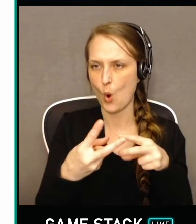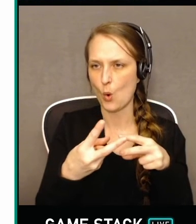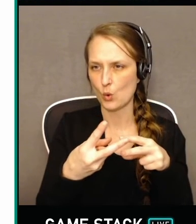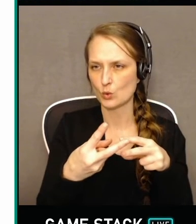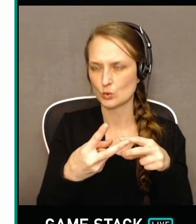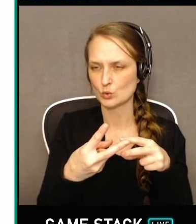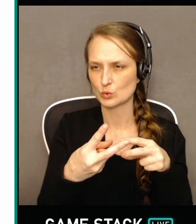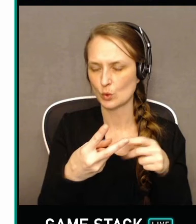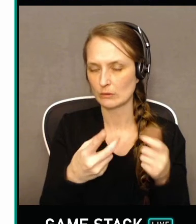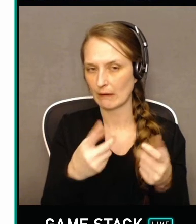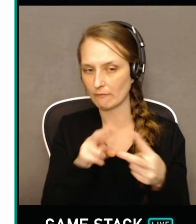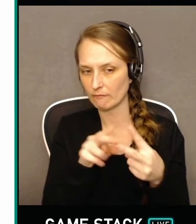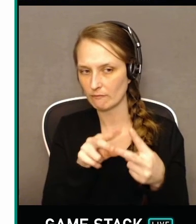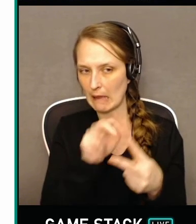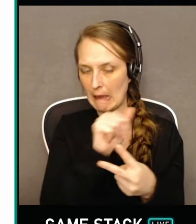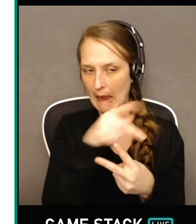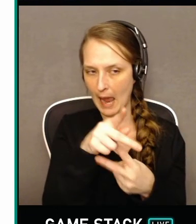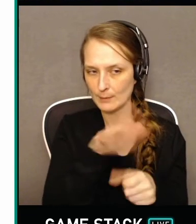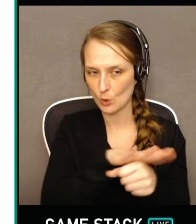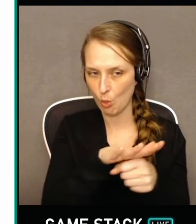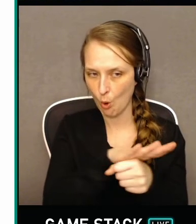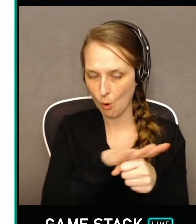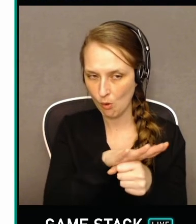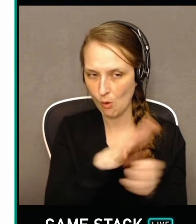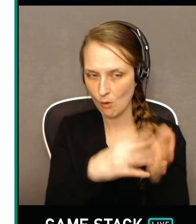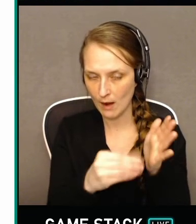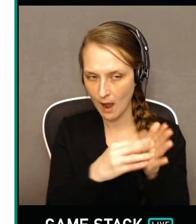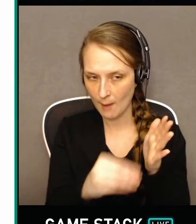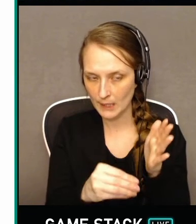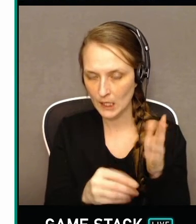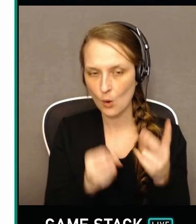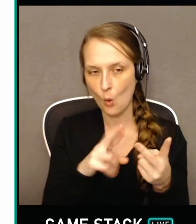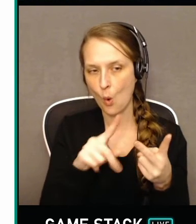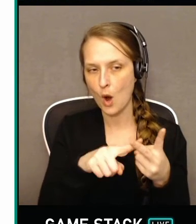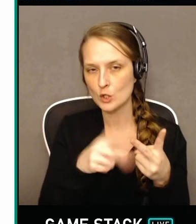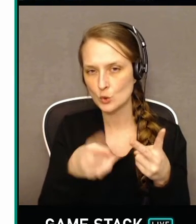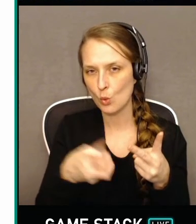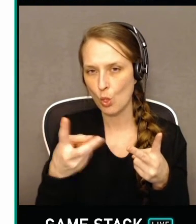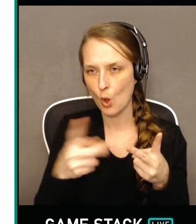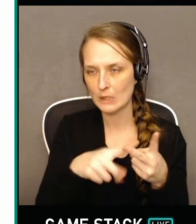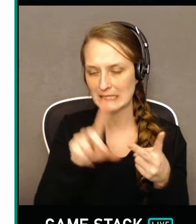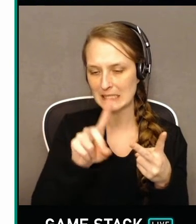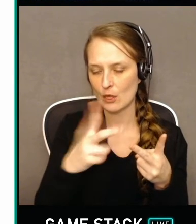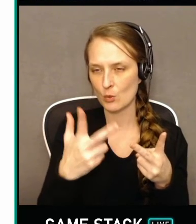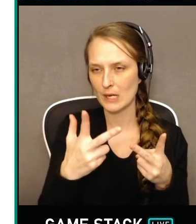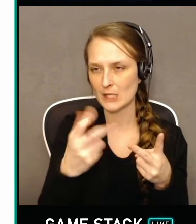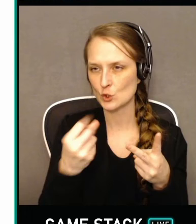about whether to load an apps local copy of D3D12 core or to load the D3D12 core inside of system